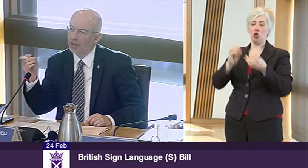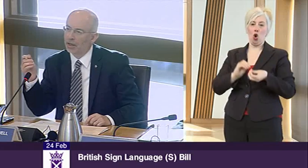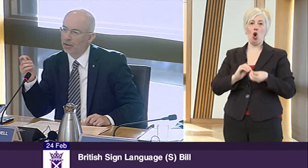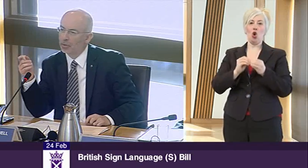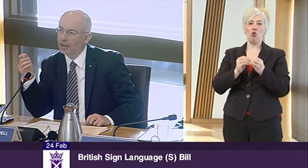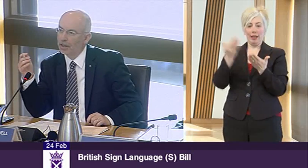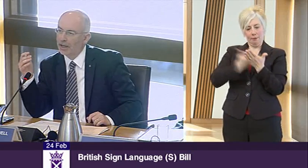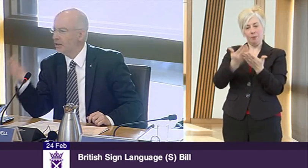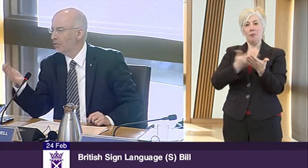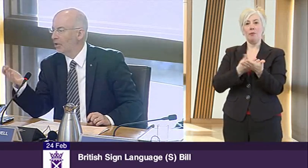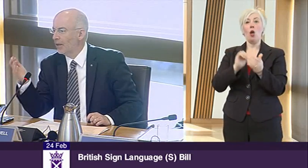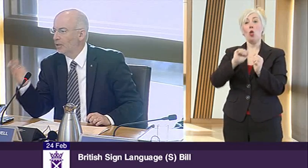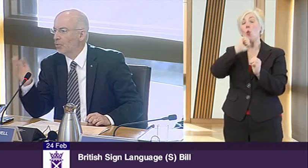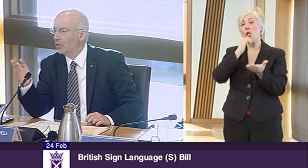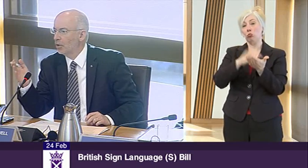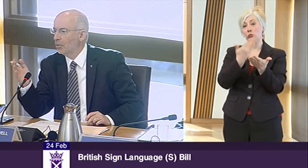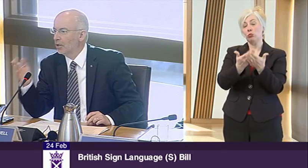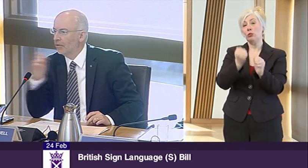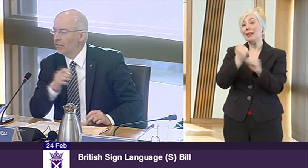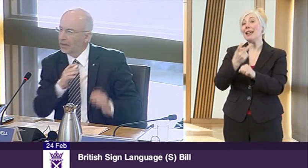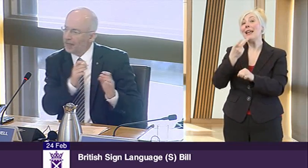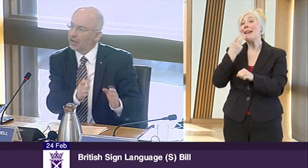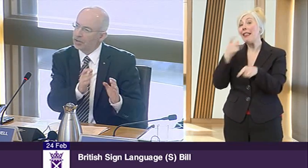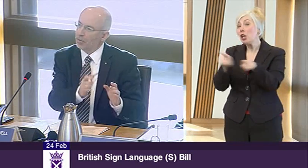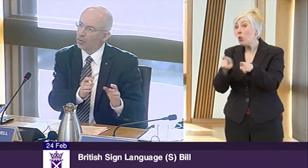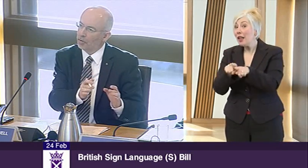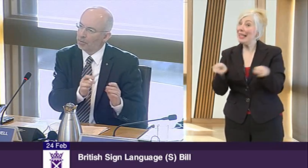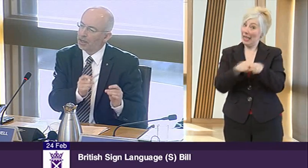or producing material, they think about Gaelic now. Is not that what we are talking about